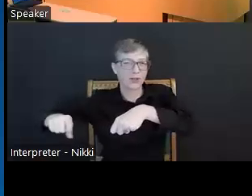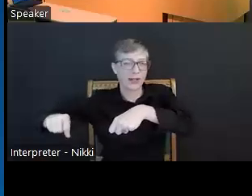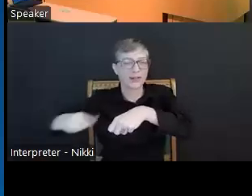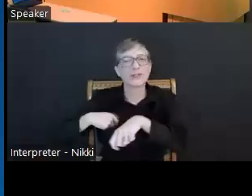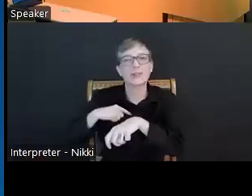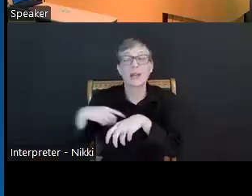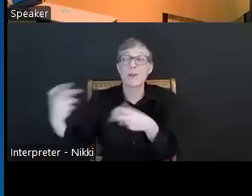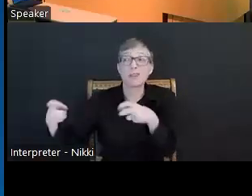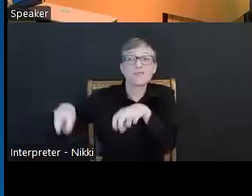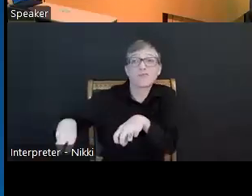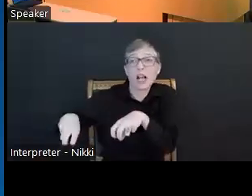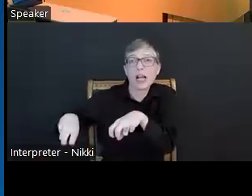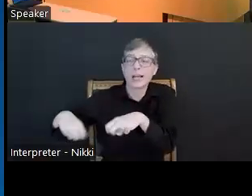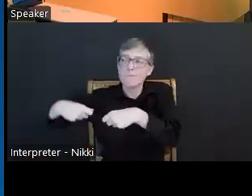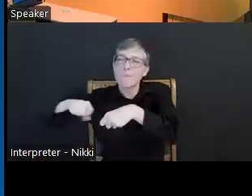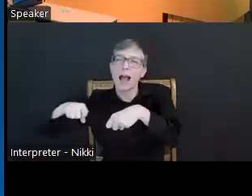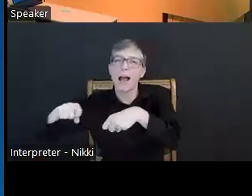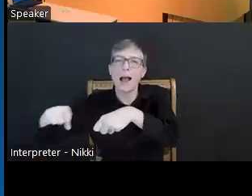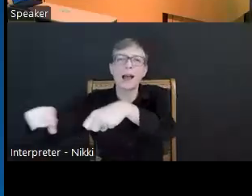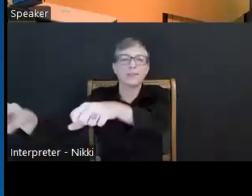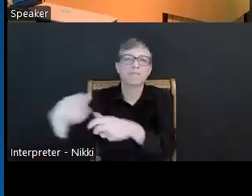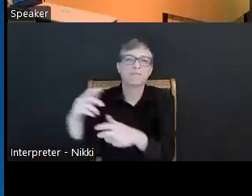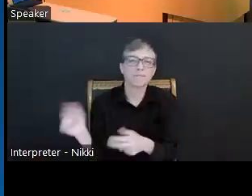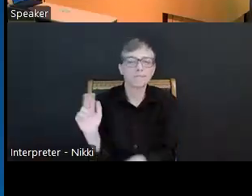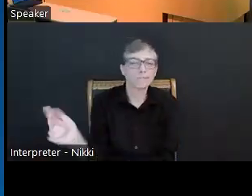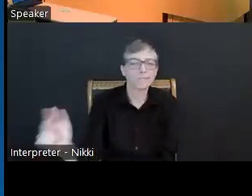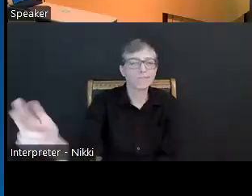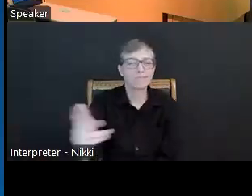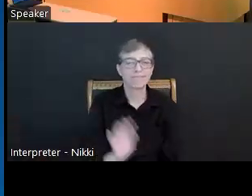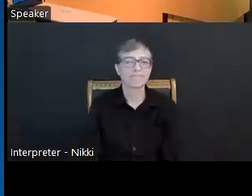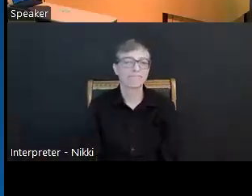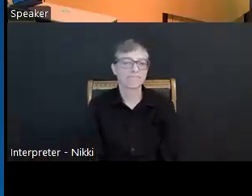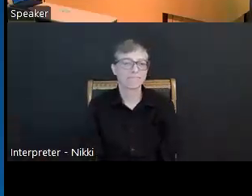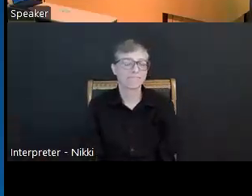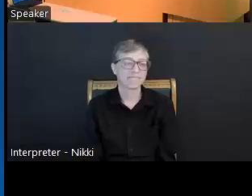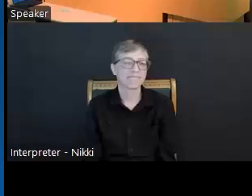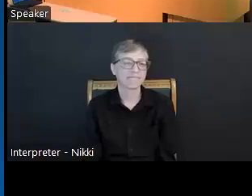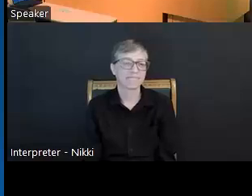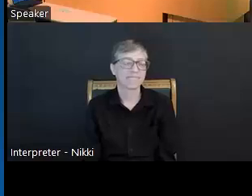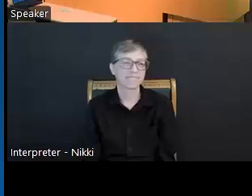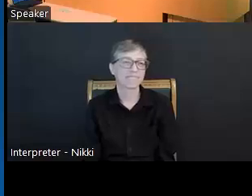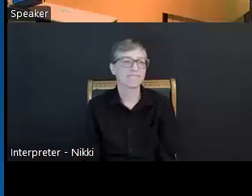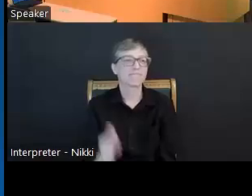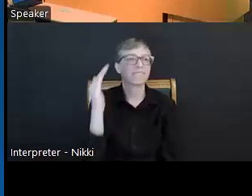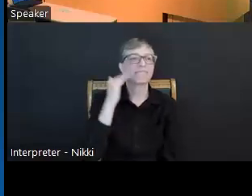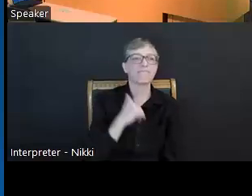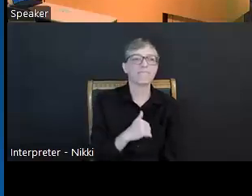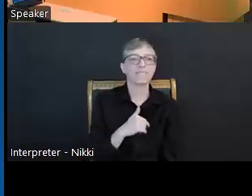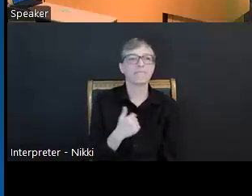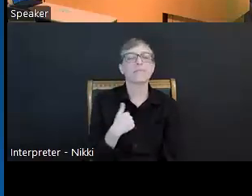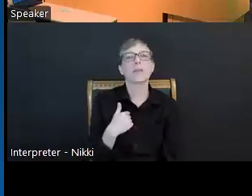reconnect I know for me using my teammates as support and then also I have some friends that